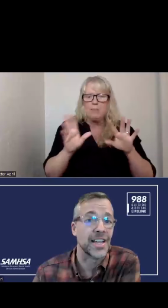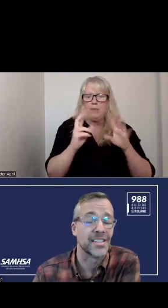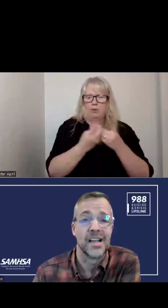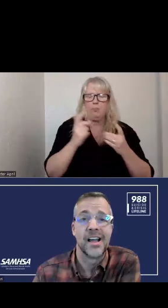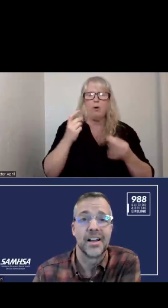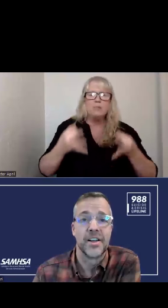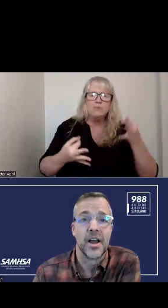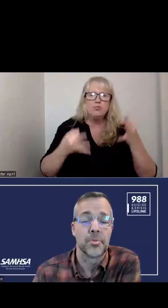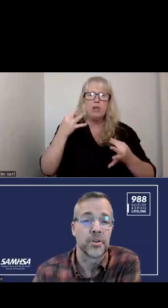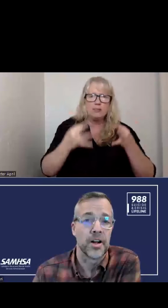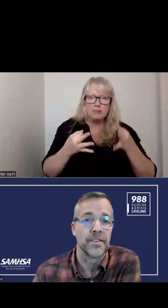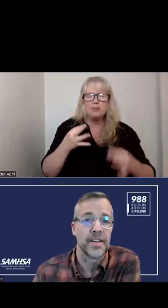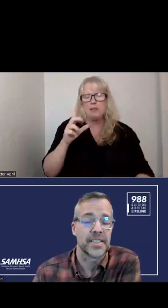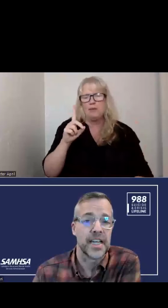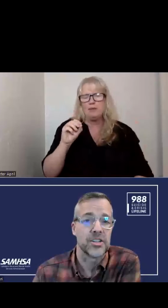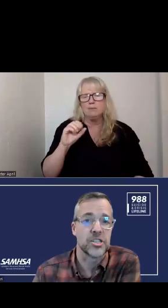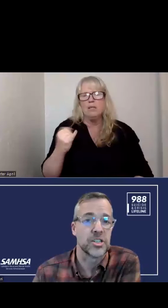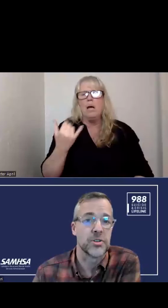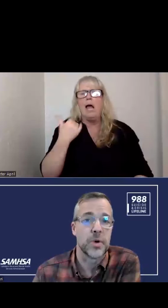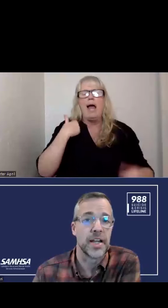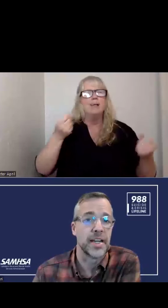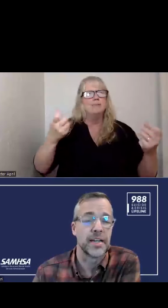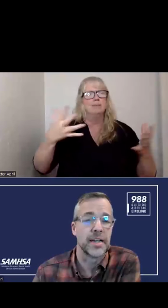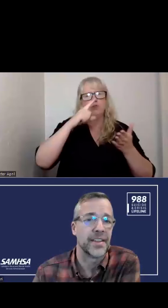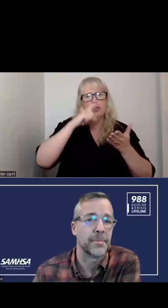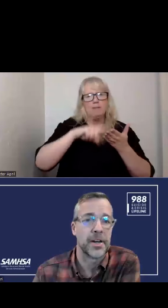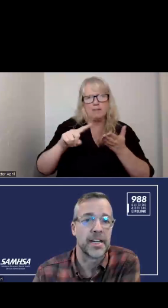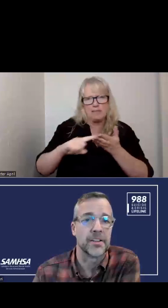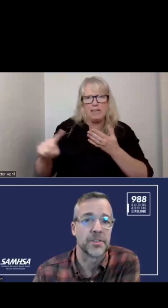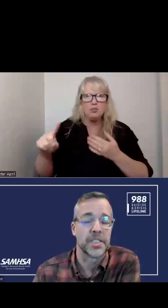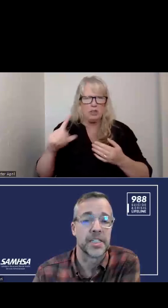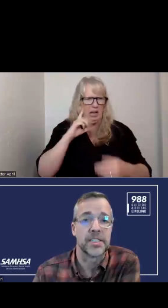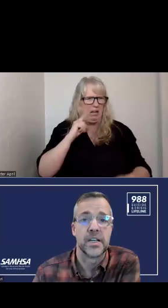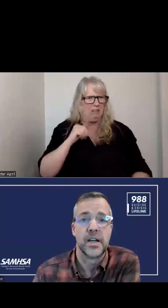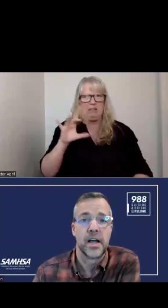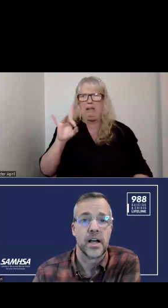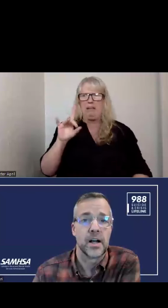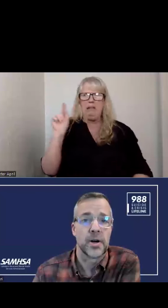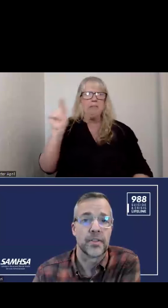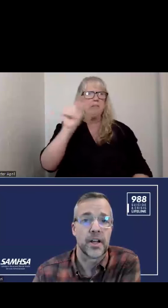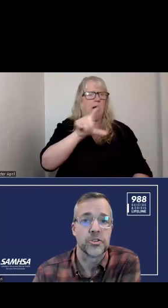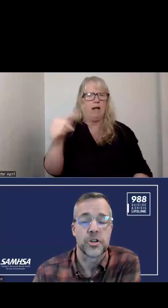HAS A NUMBER OF INVESTIGATIONS AROUND THE CITY.